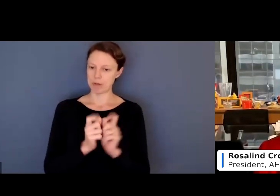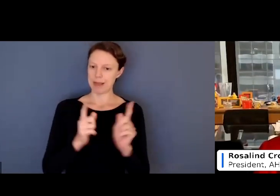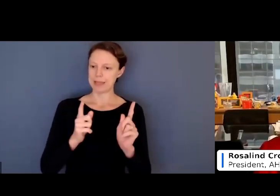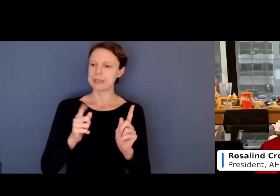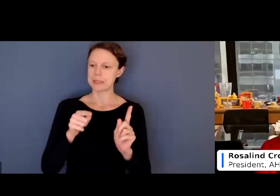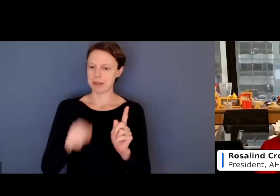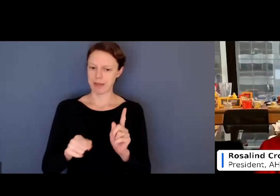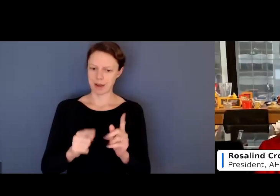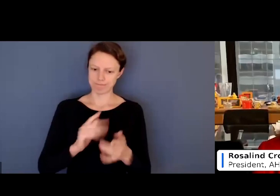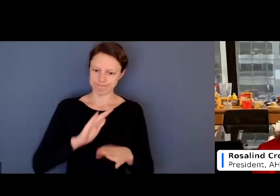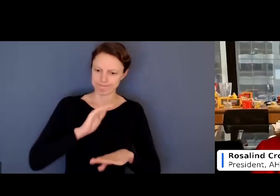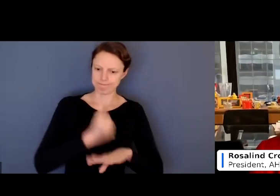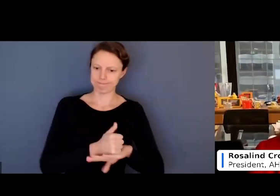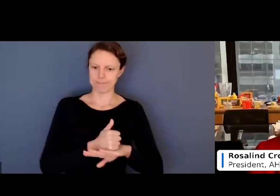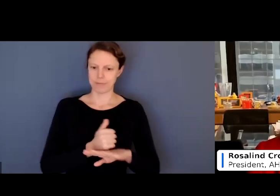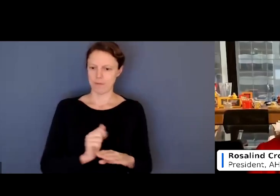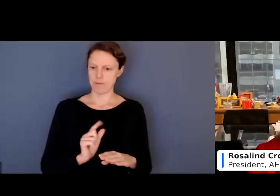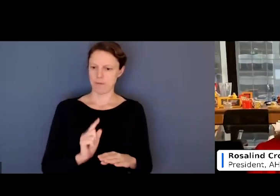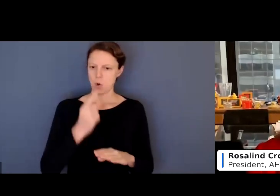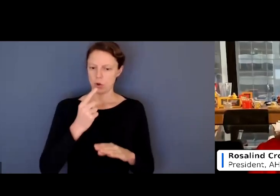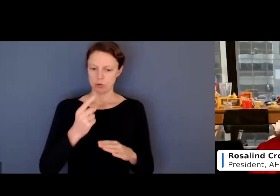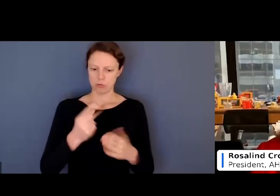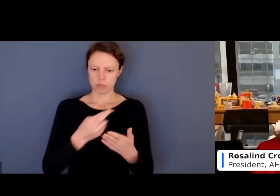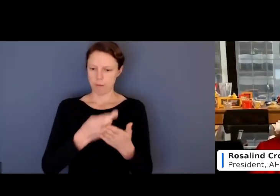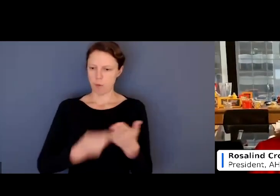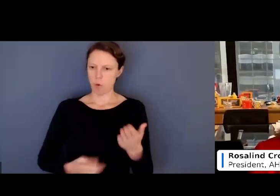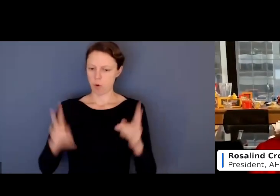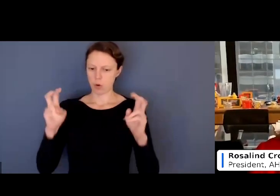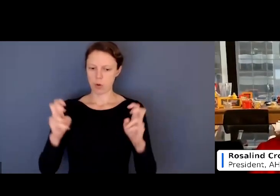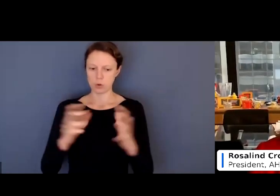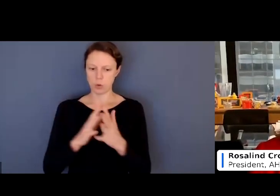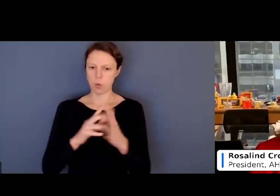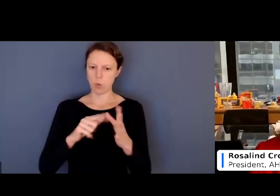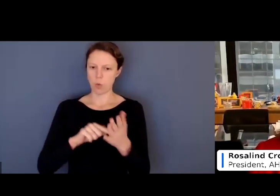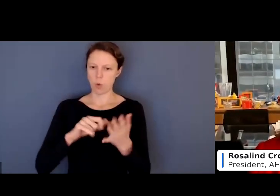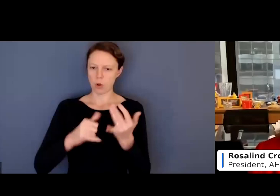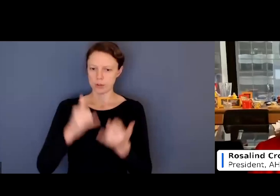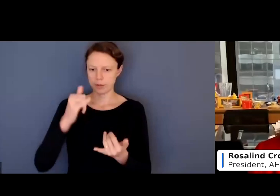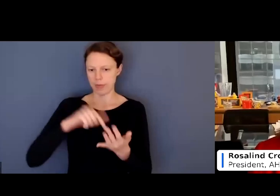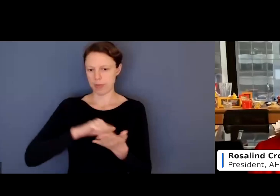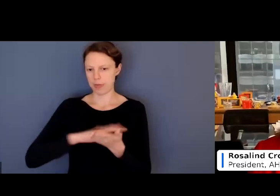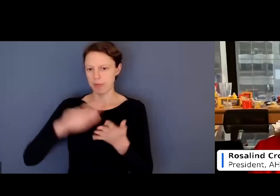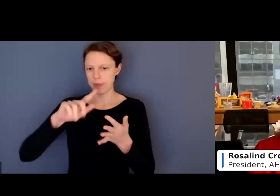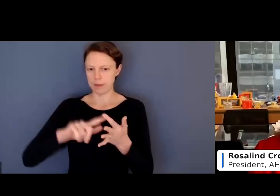Which laid the groundwork for our involvement in addressing racism in sport.